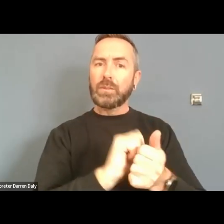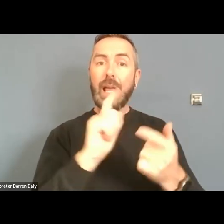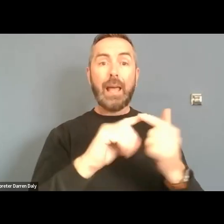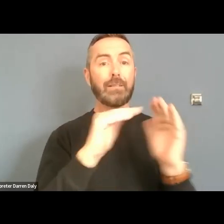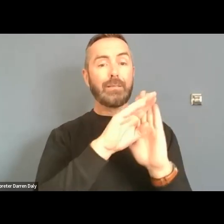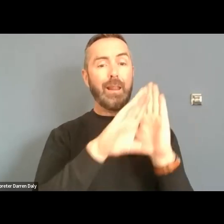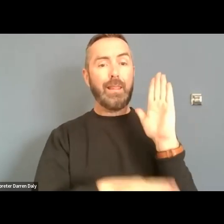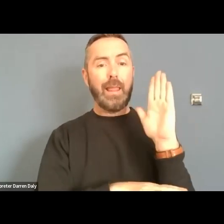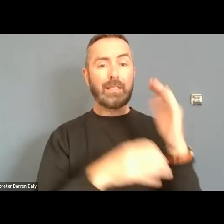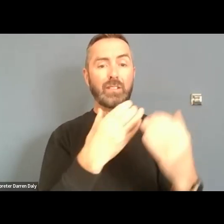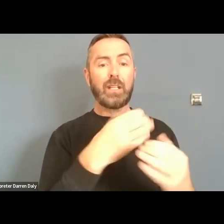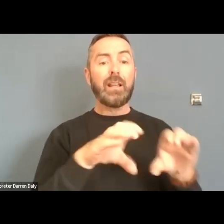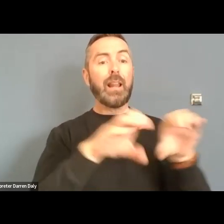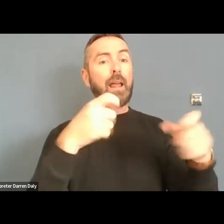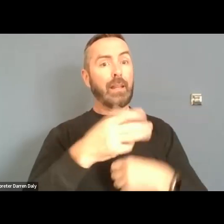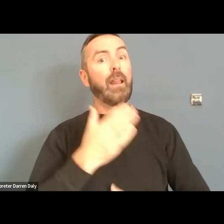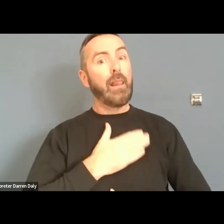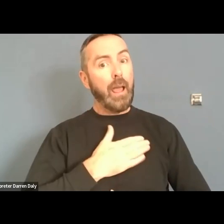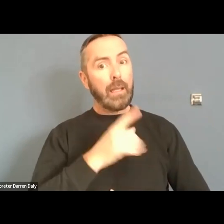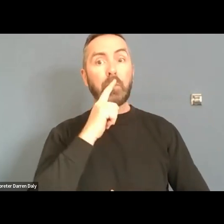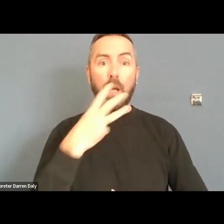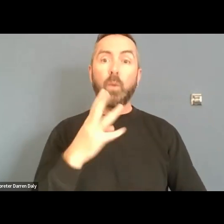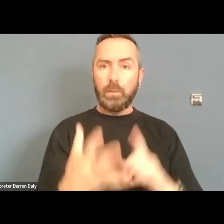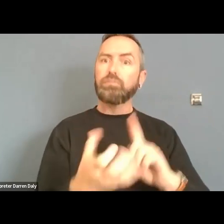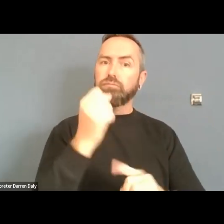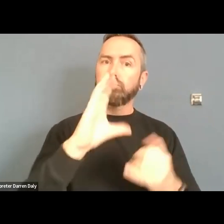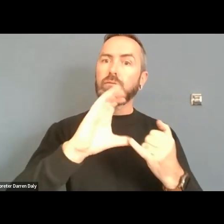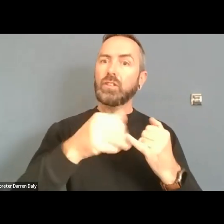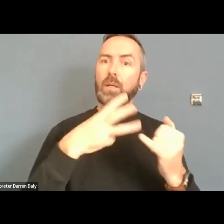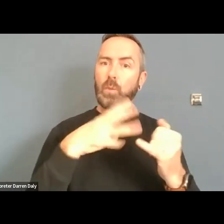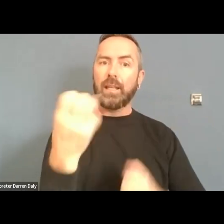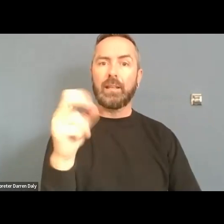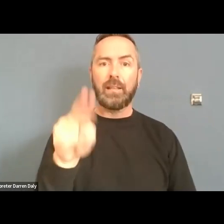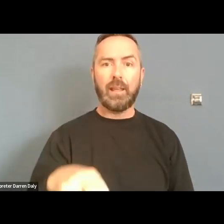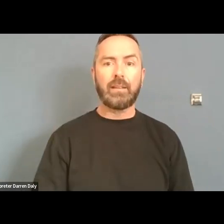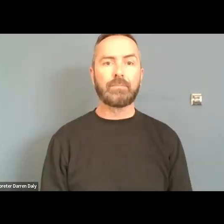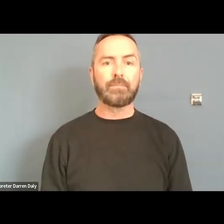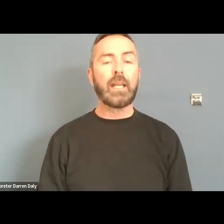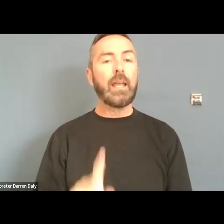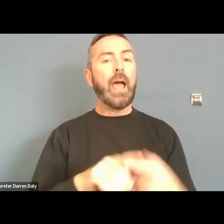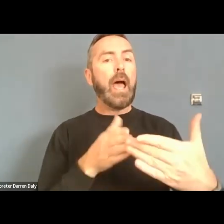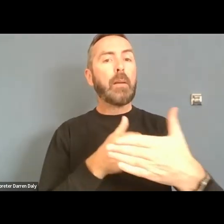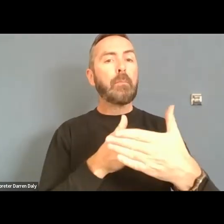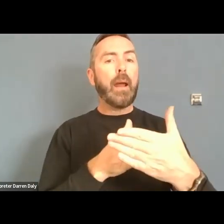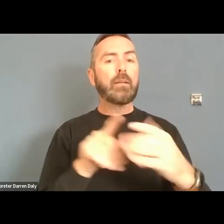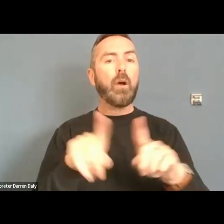opportunities I can". And barriers were also identified by members of the Traveller community as